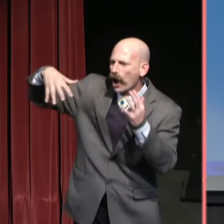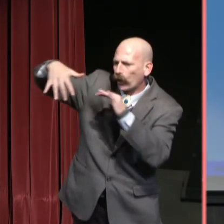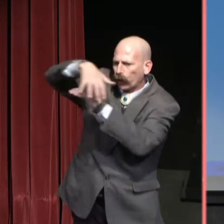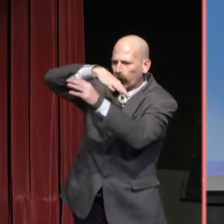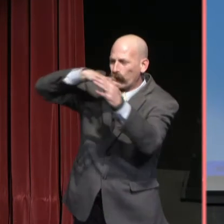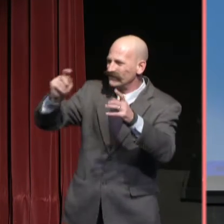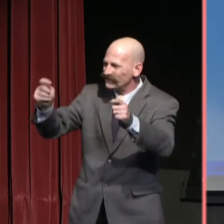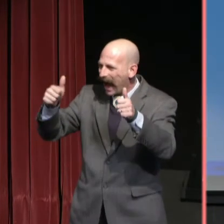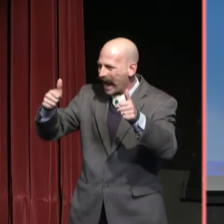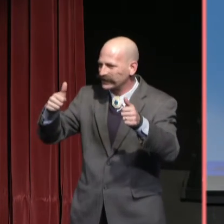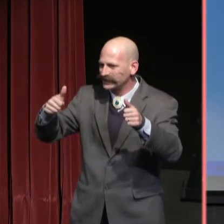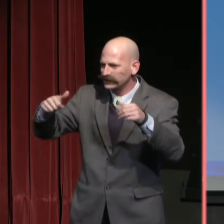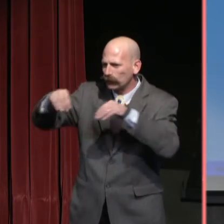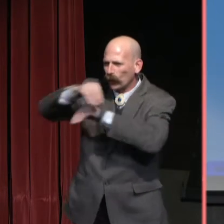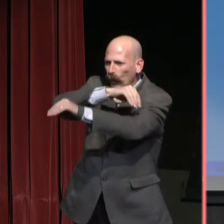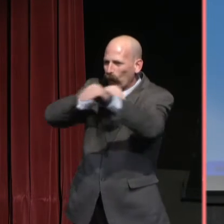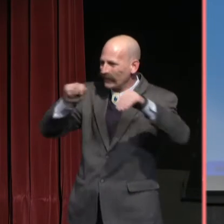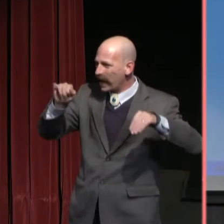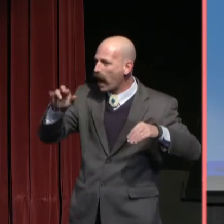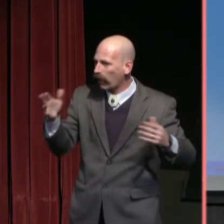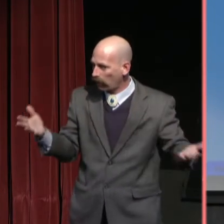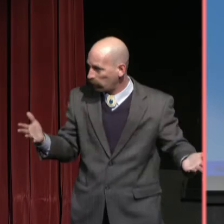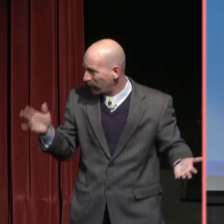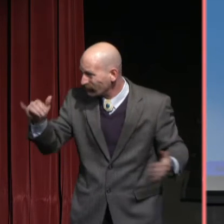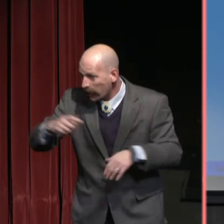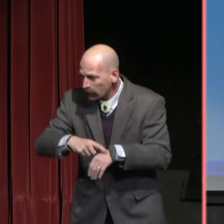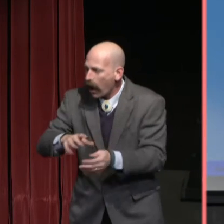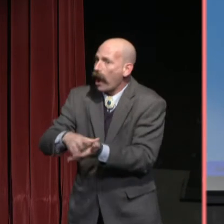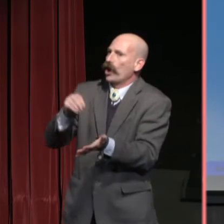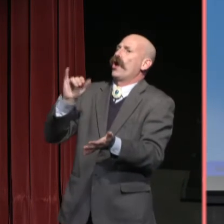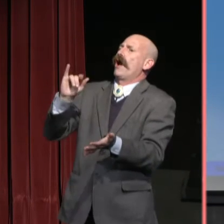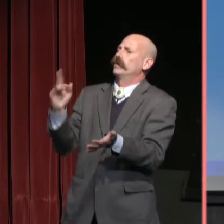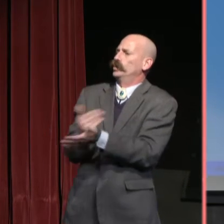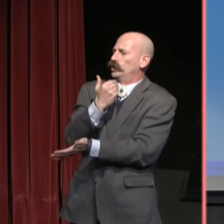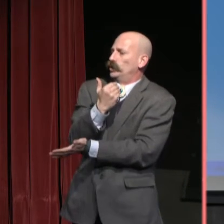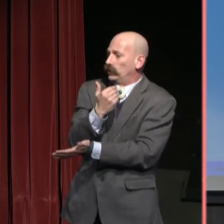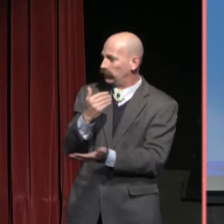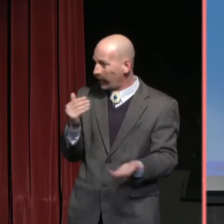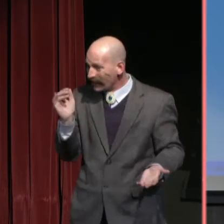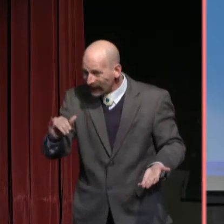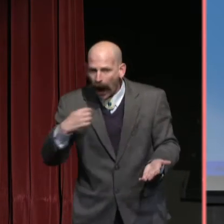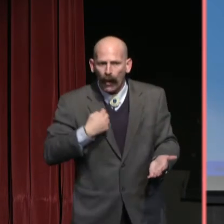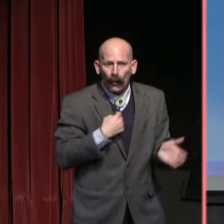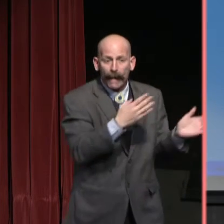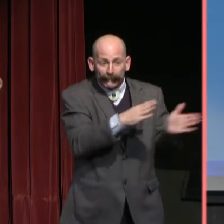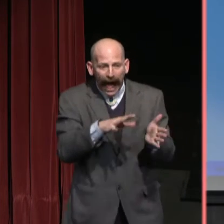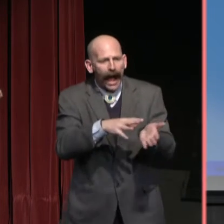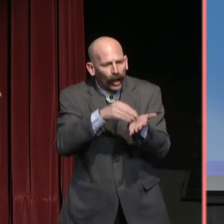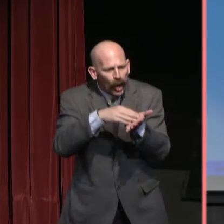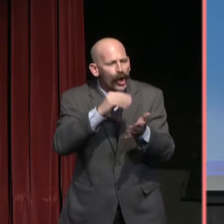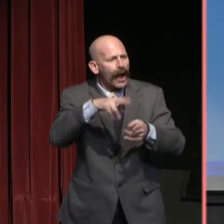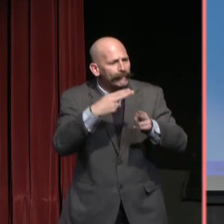So it's an example where we learned something else about the earth without even intending to by making measurements in the atmosphere.